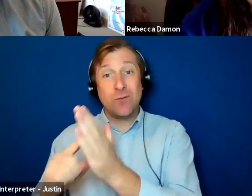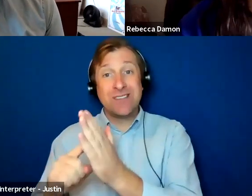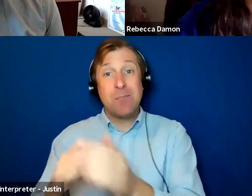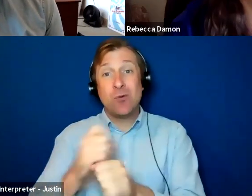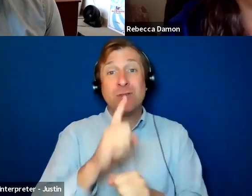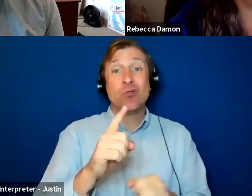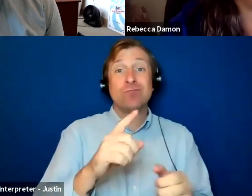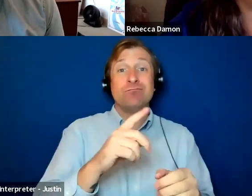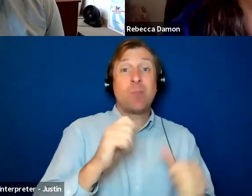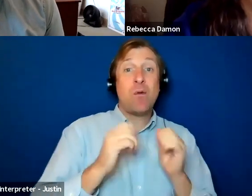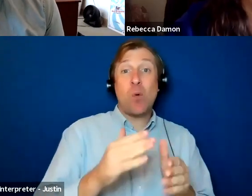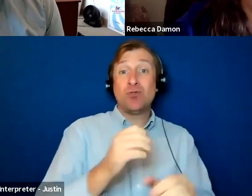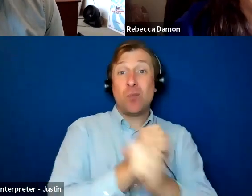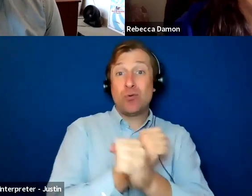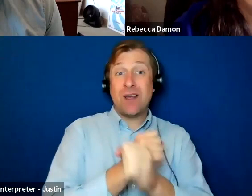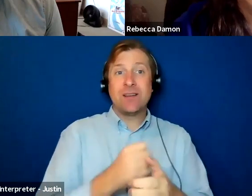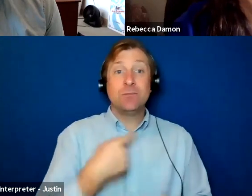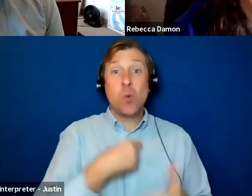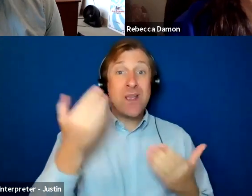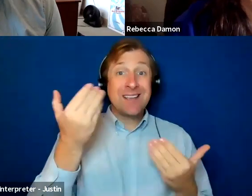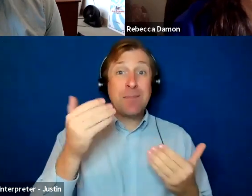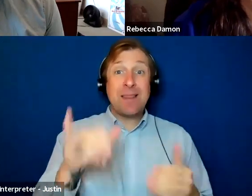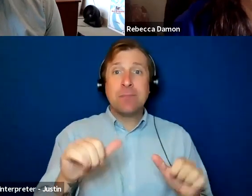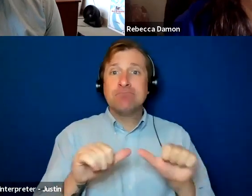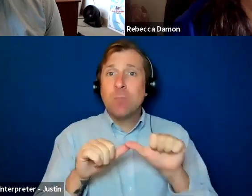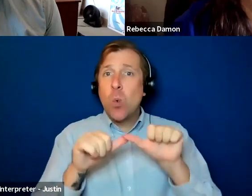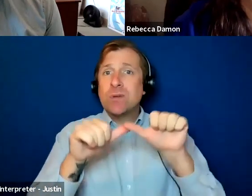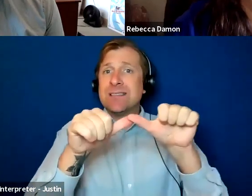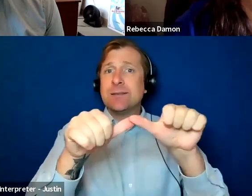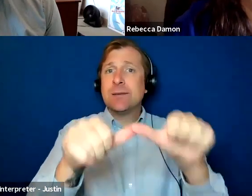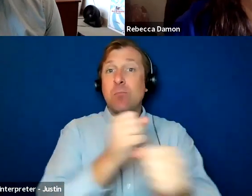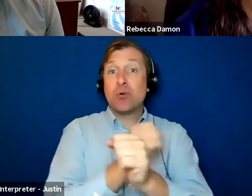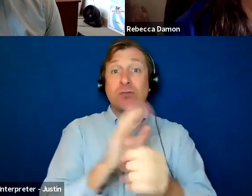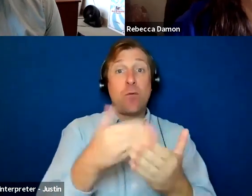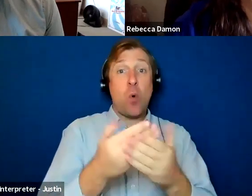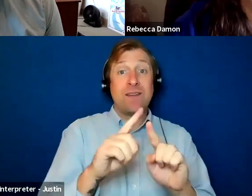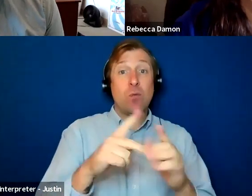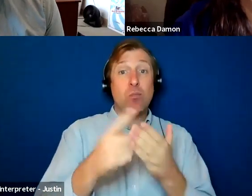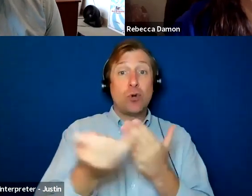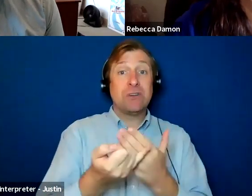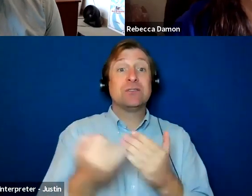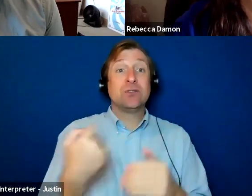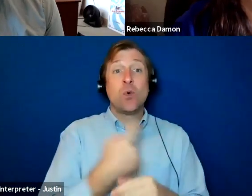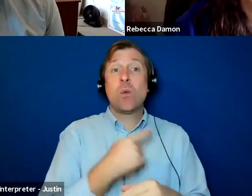So, so we do expect a consistent level of protection across all projects, and we are taking every step we can